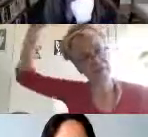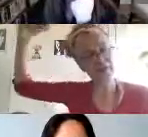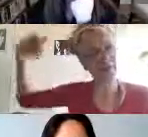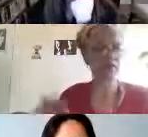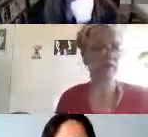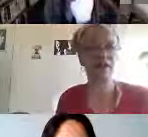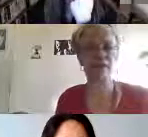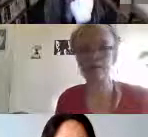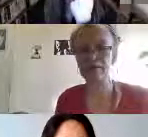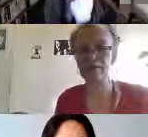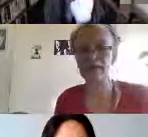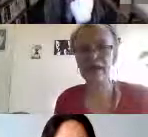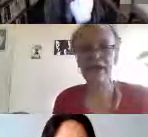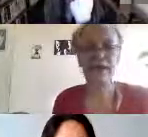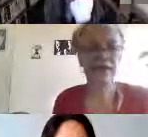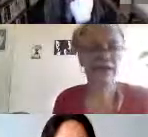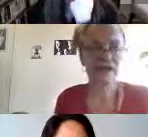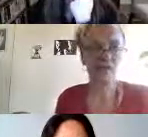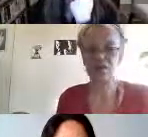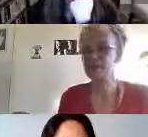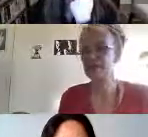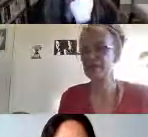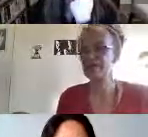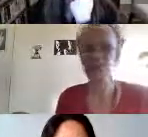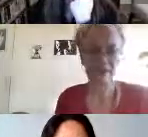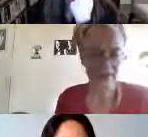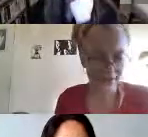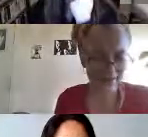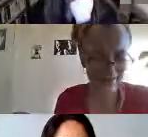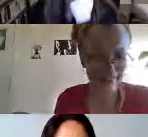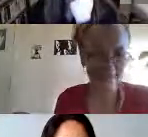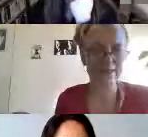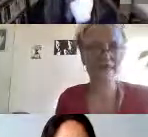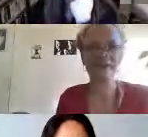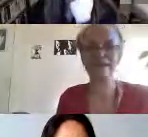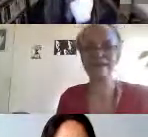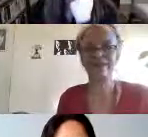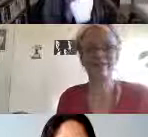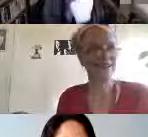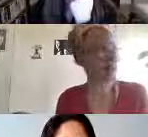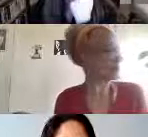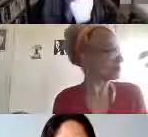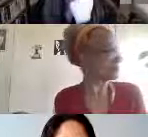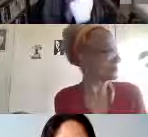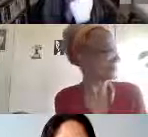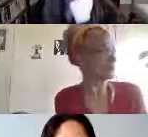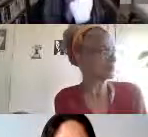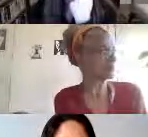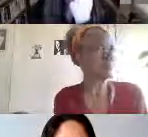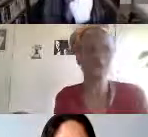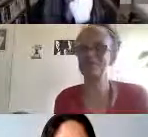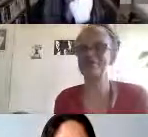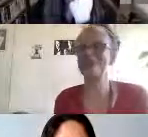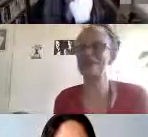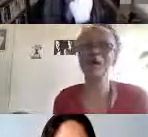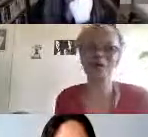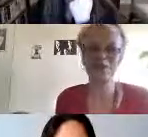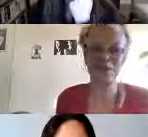and there's a band around it, and I am wearing the color red, and I'm facing a lot of sunshine.